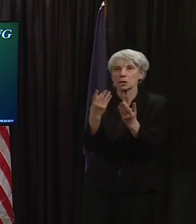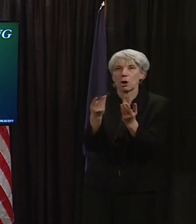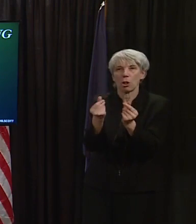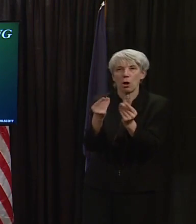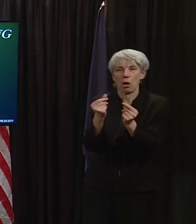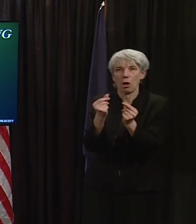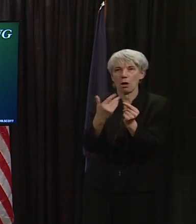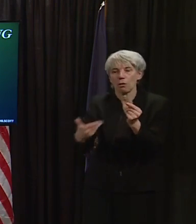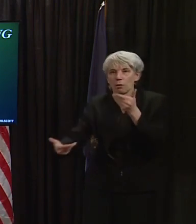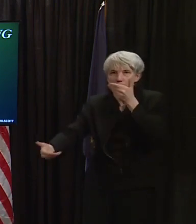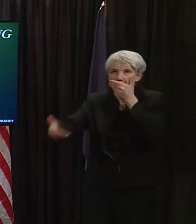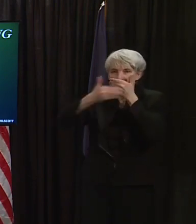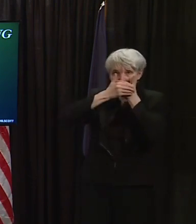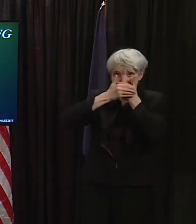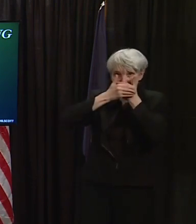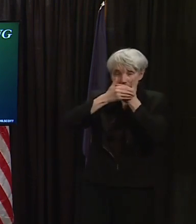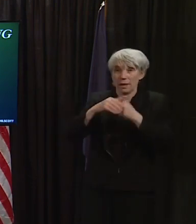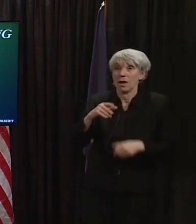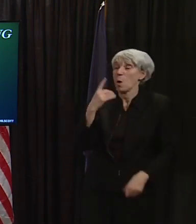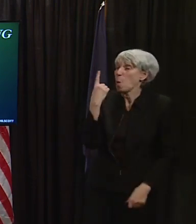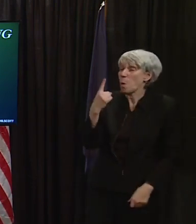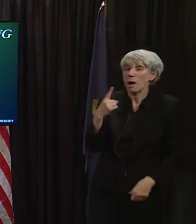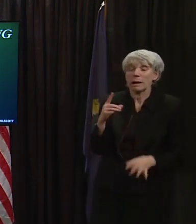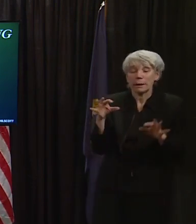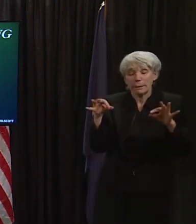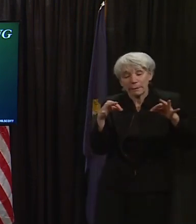Just please don't rely on a single ply cloth mask.